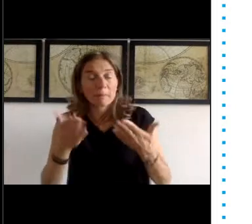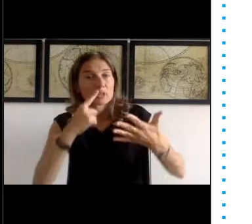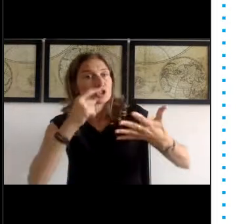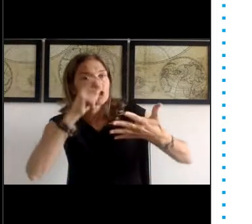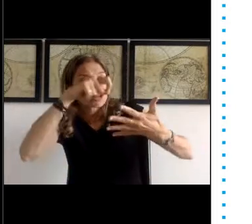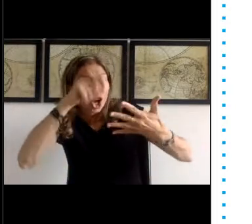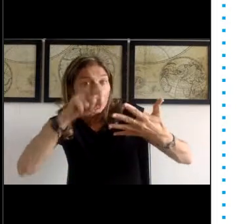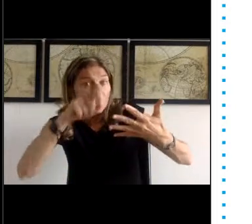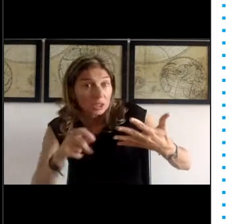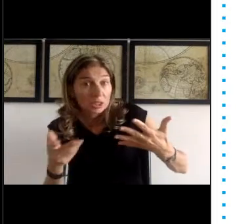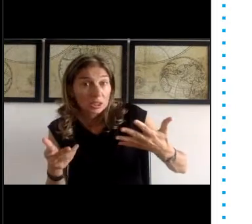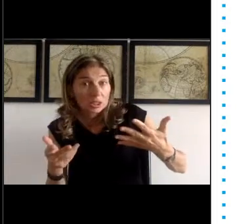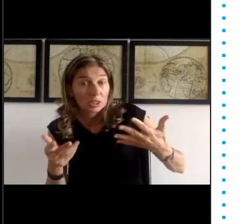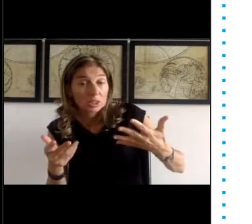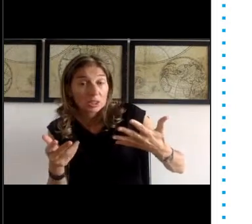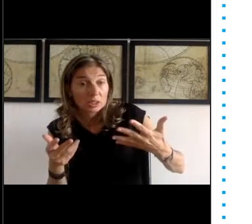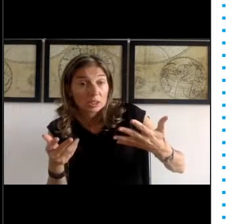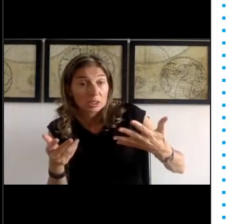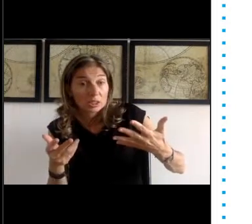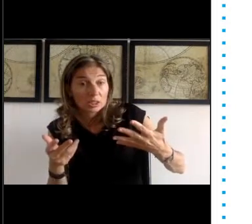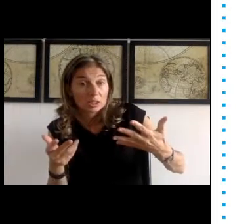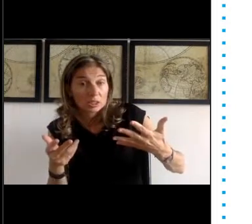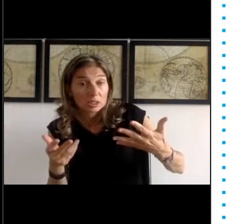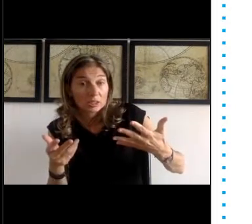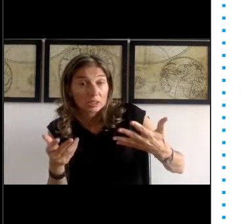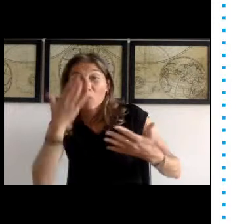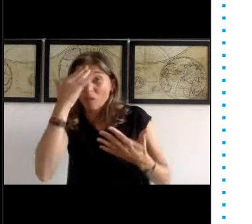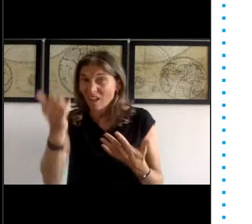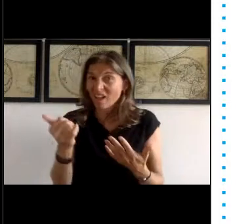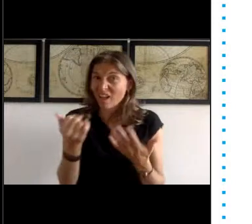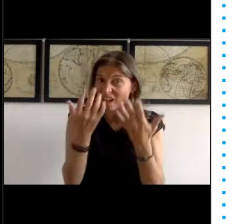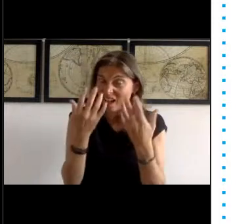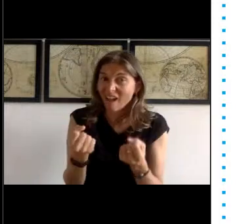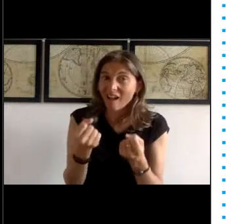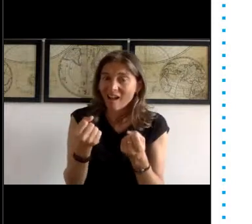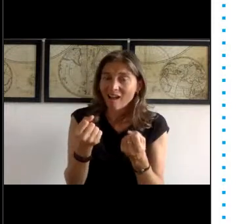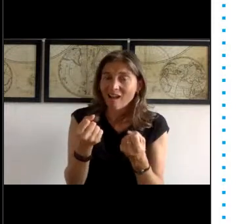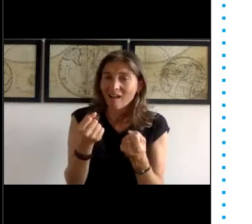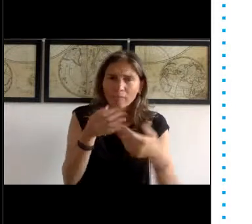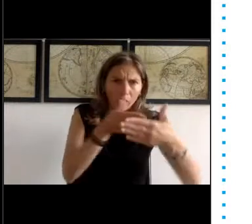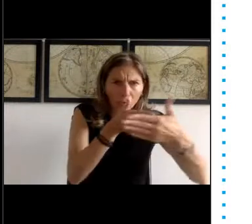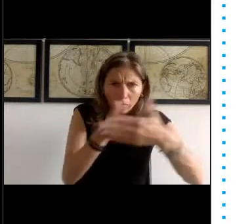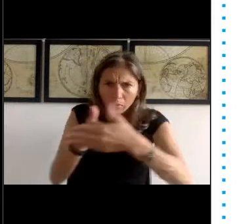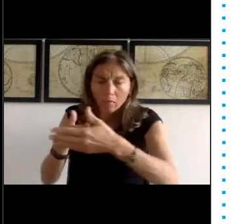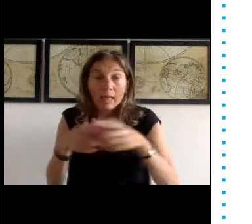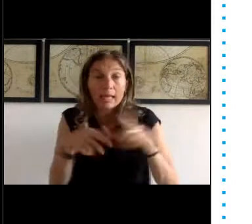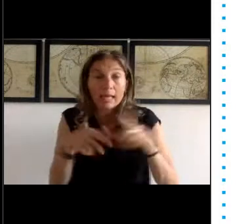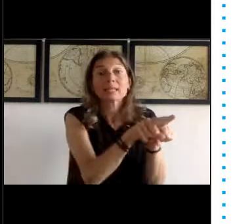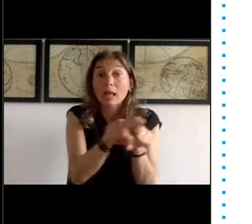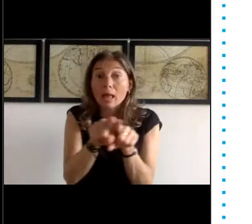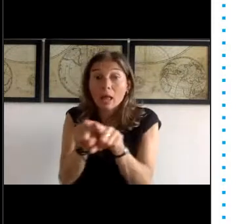if I have any doubt or if I wanted to be in contact with them,